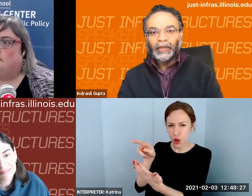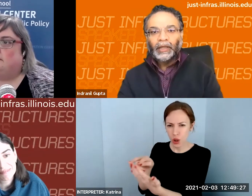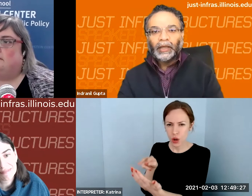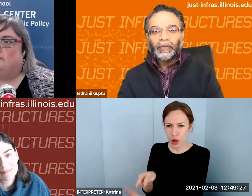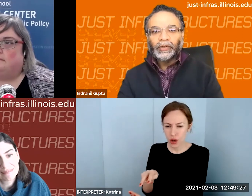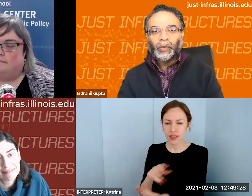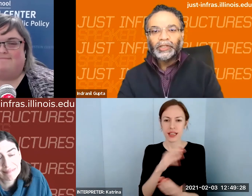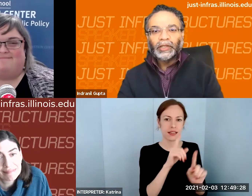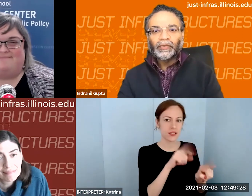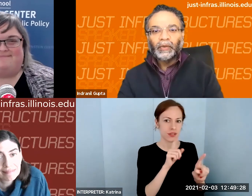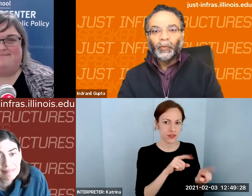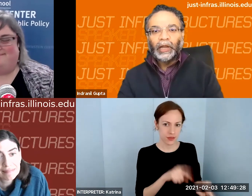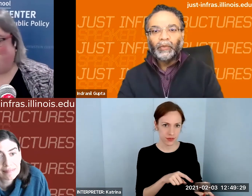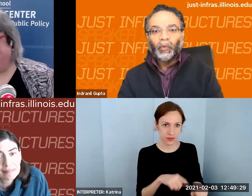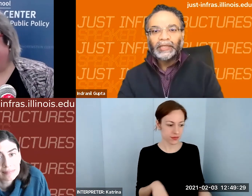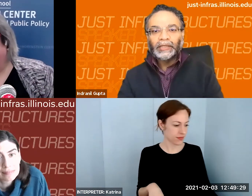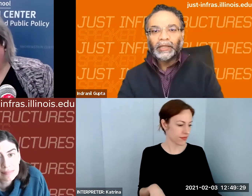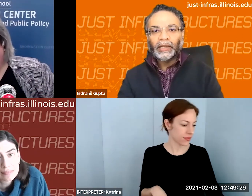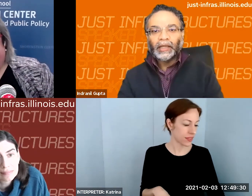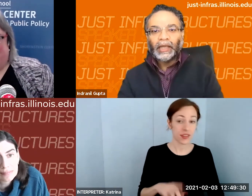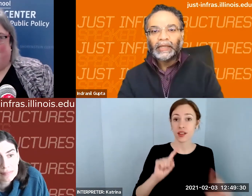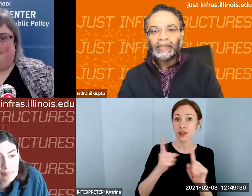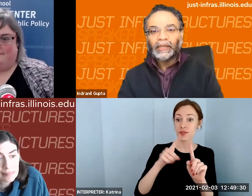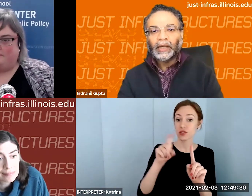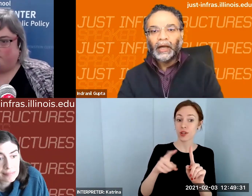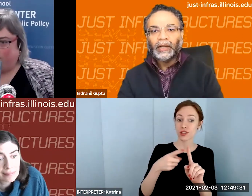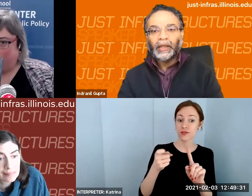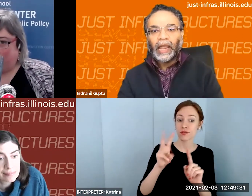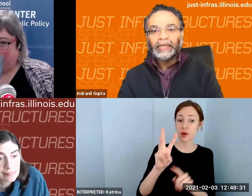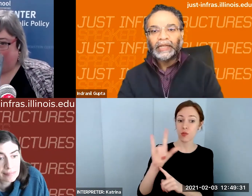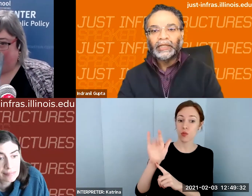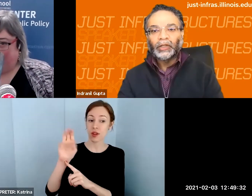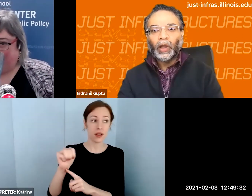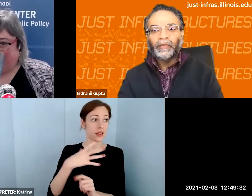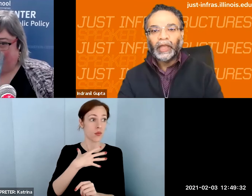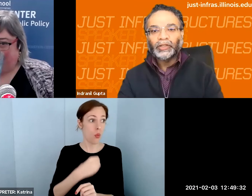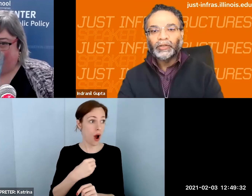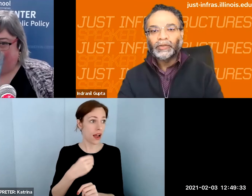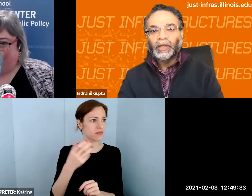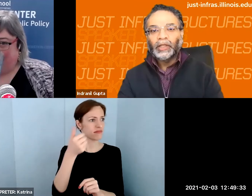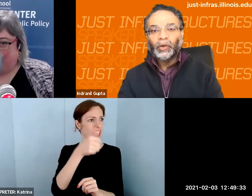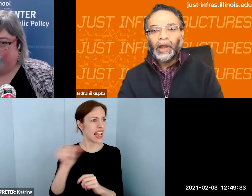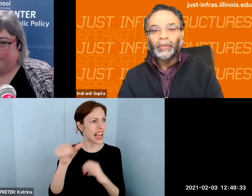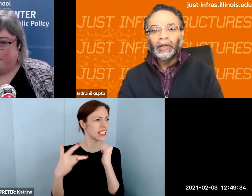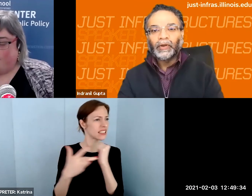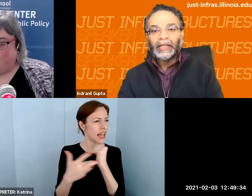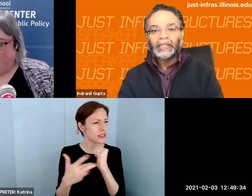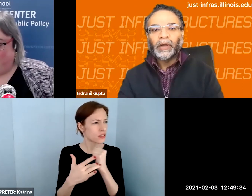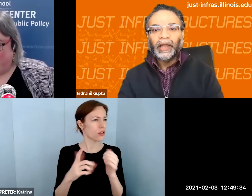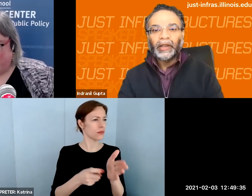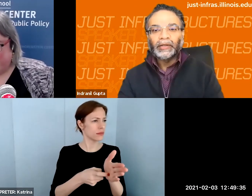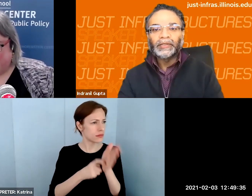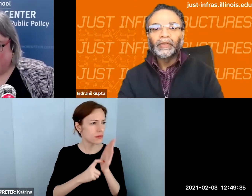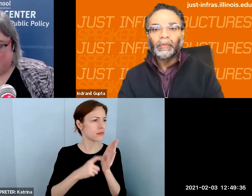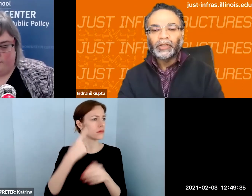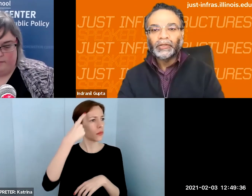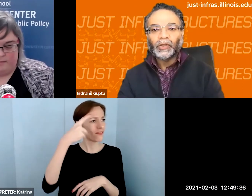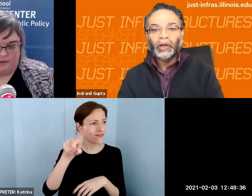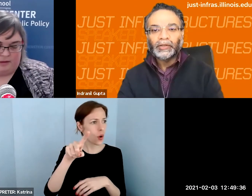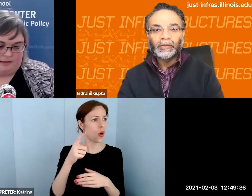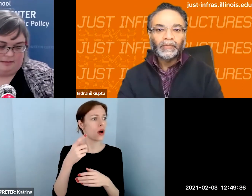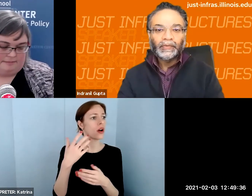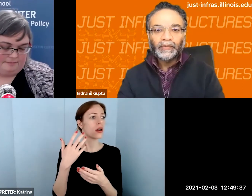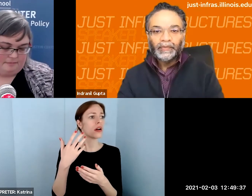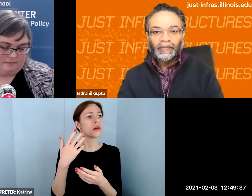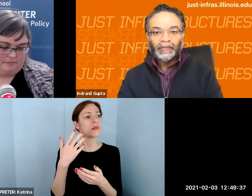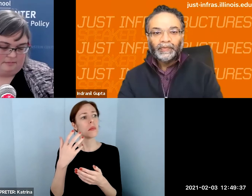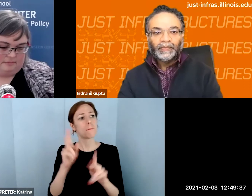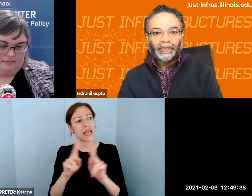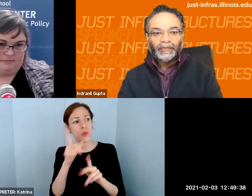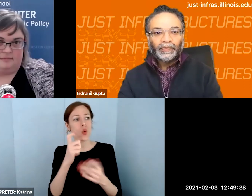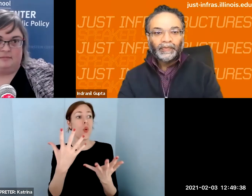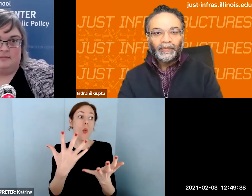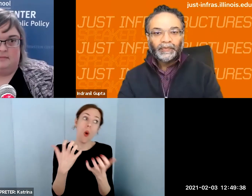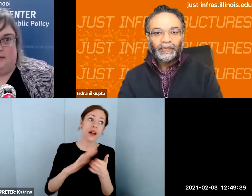The first question is from William white. He asks, Are there any technical qualifications, you recommend for aspiring disinformation scholars.